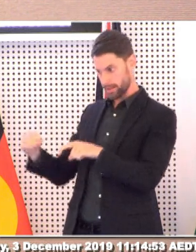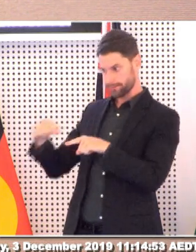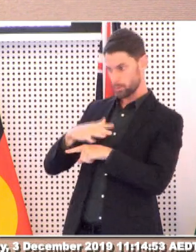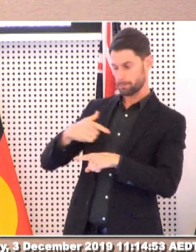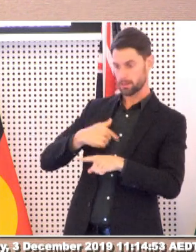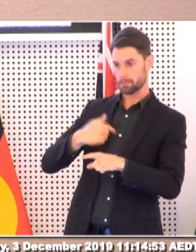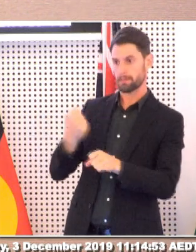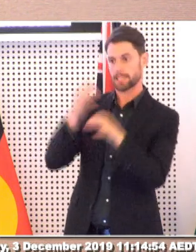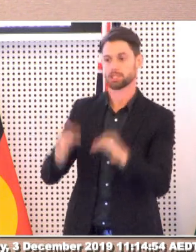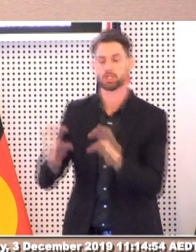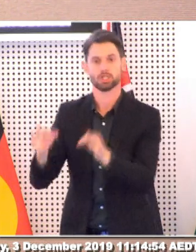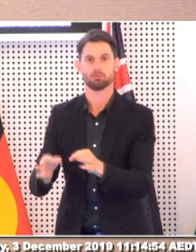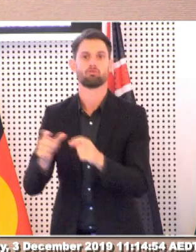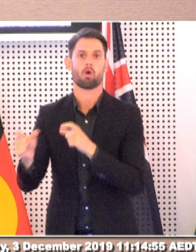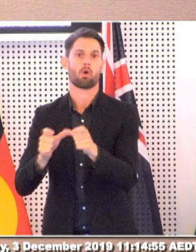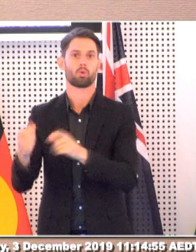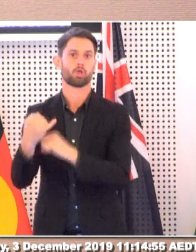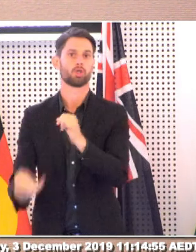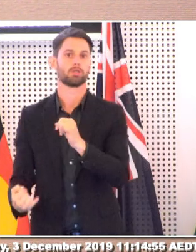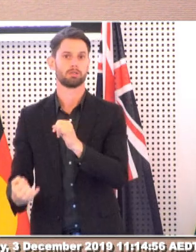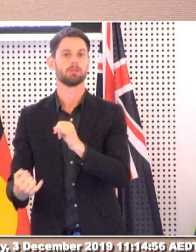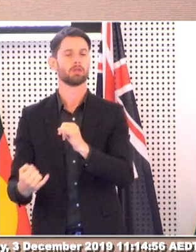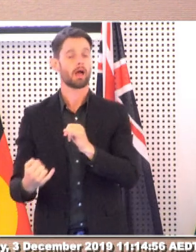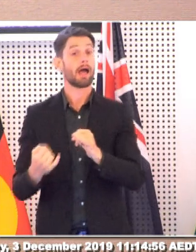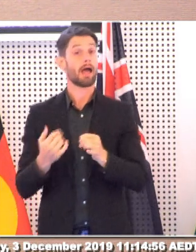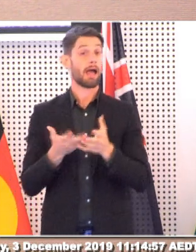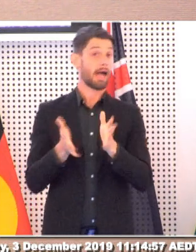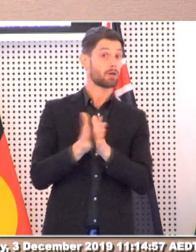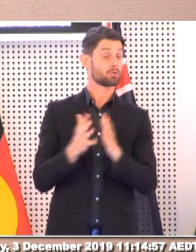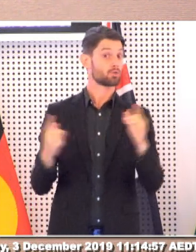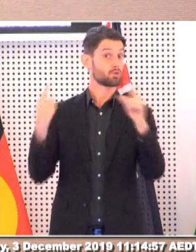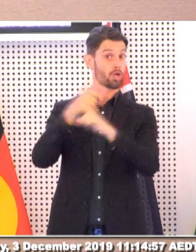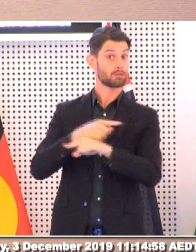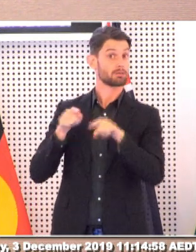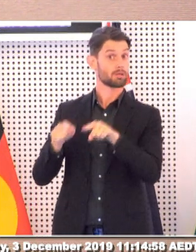How we address it, I think, is in part, by addressing group homes.